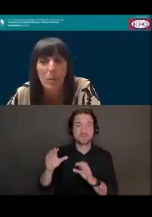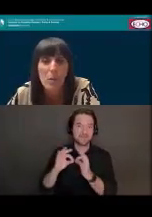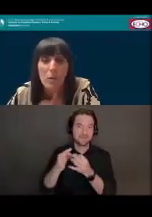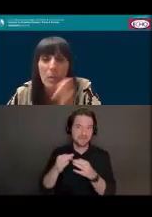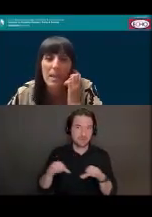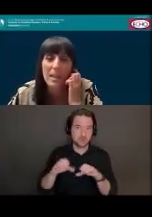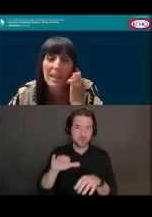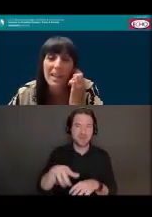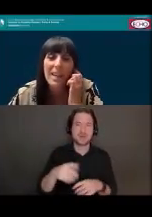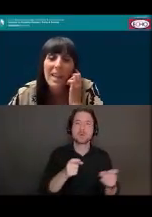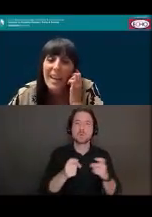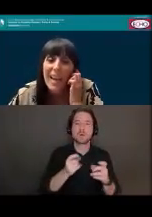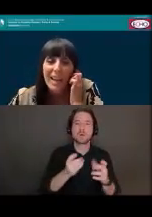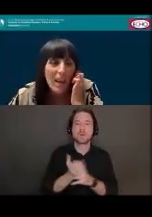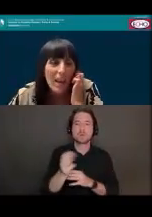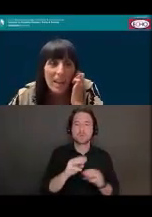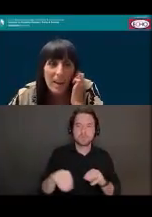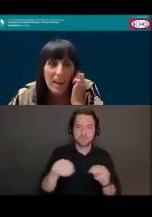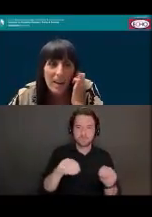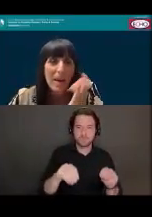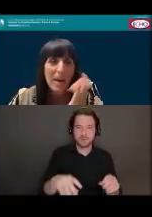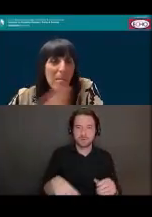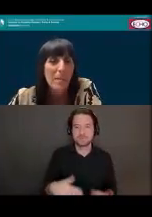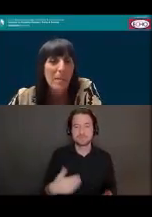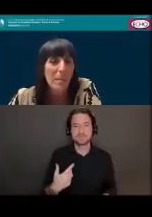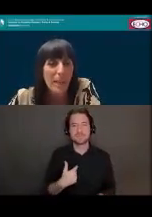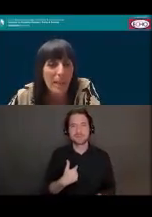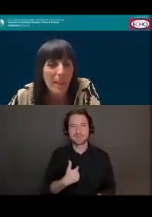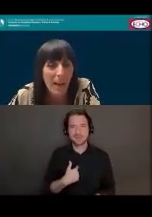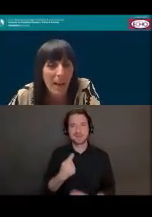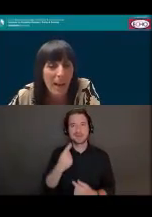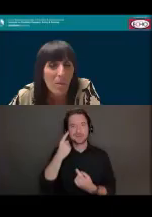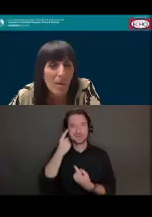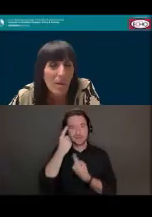movement as I thought about the play that I want to